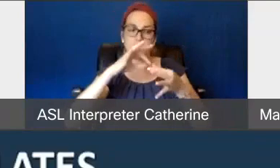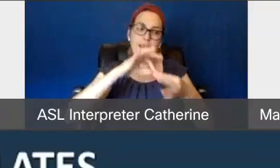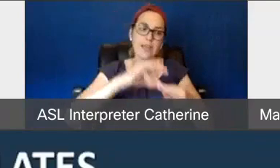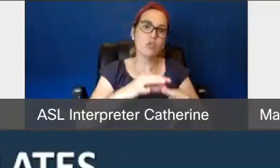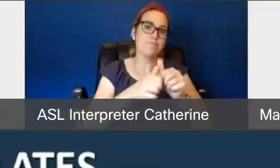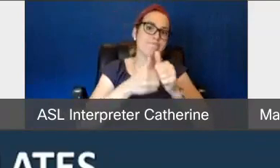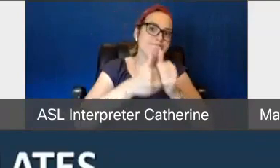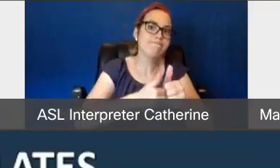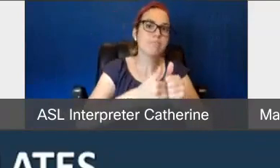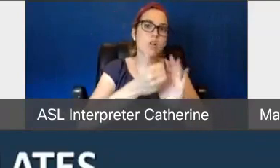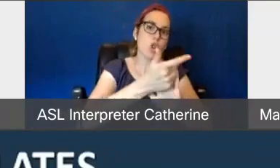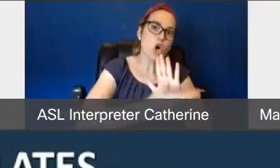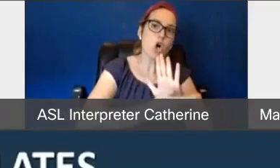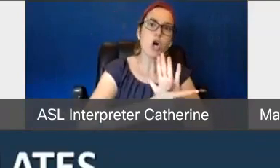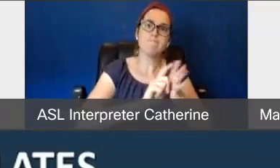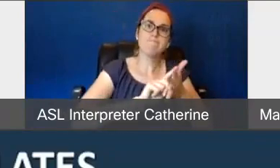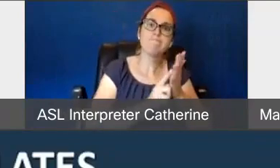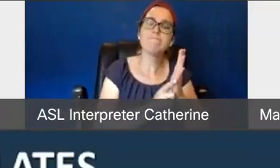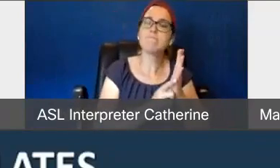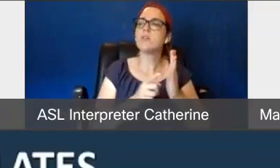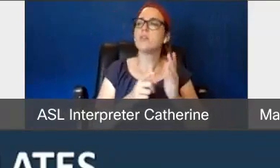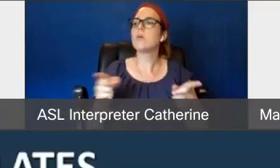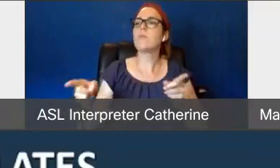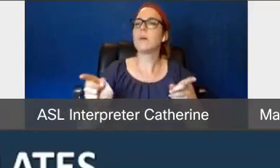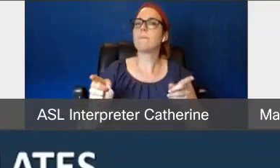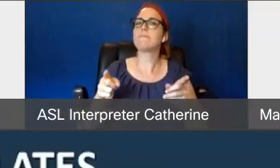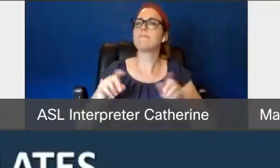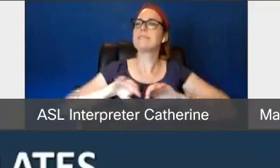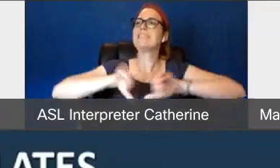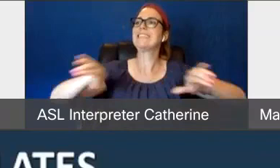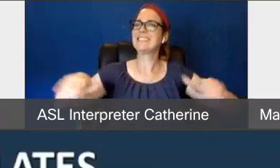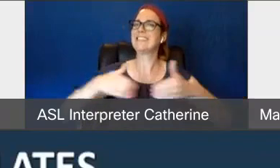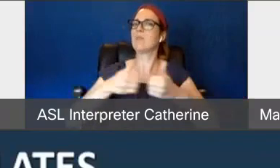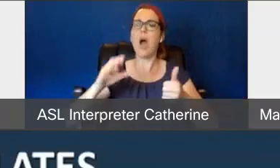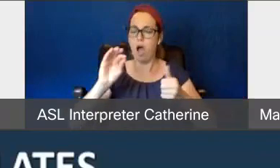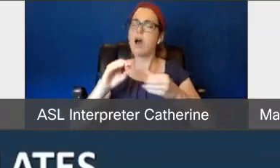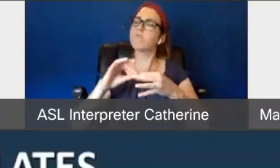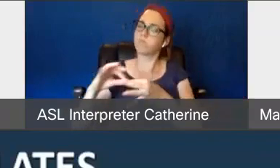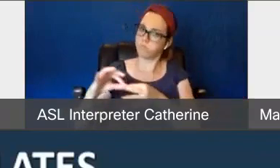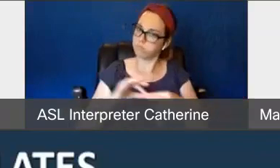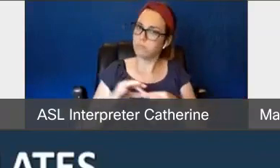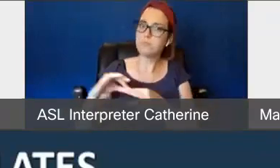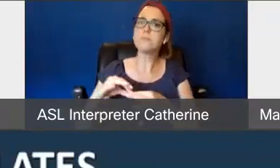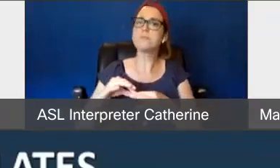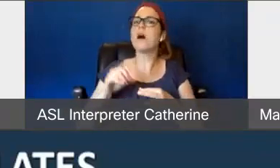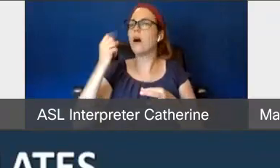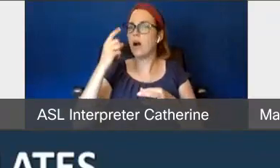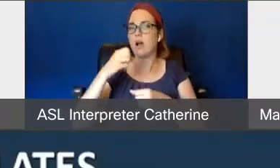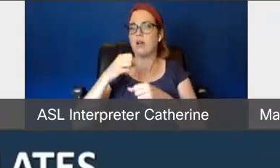not to undermine that but to improve upon it. The participant agreement is as it's suggested an agreement